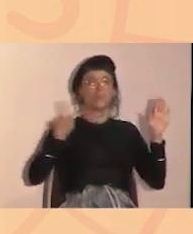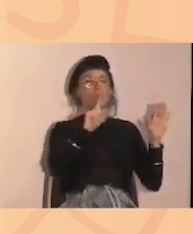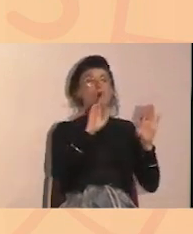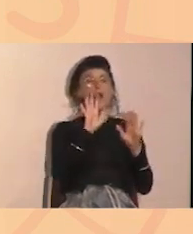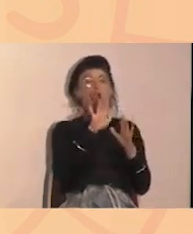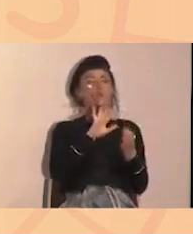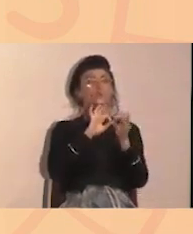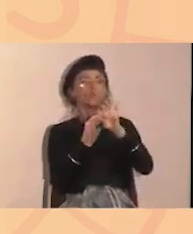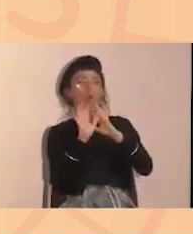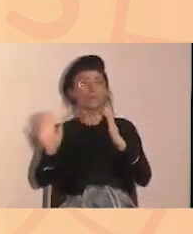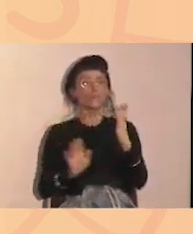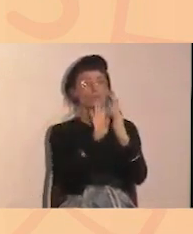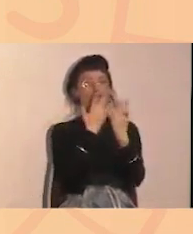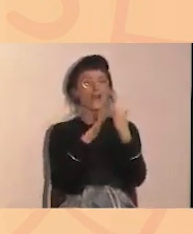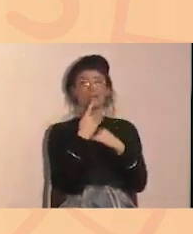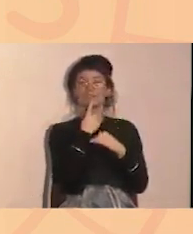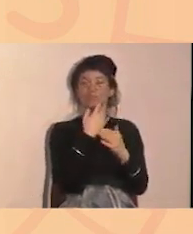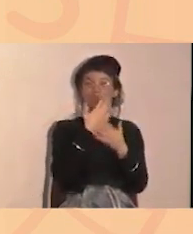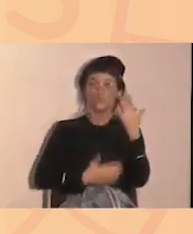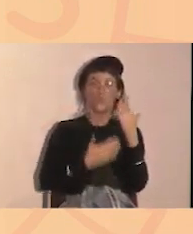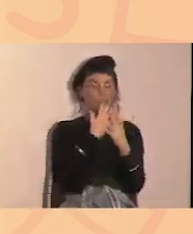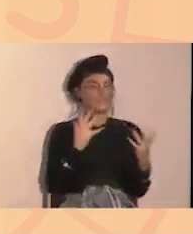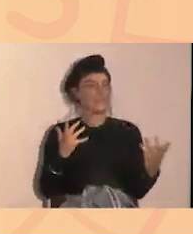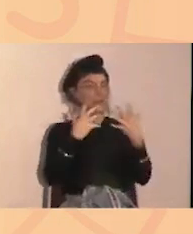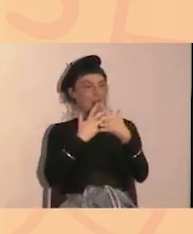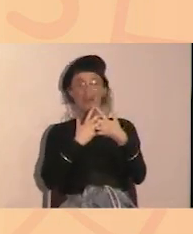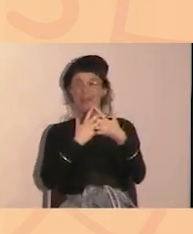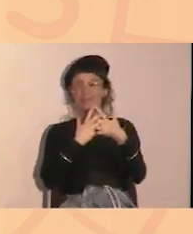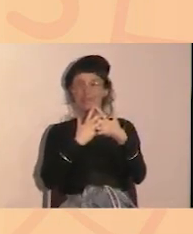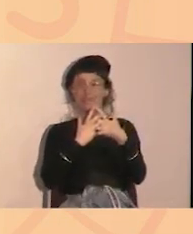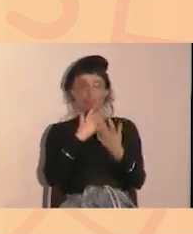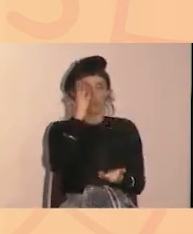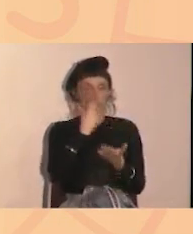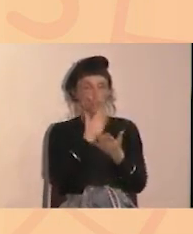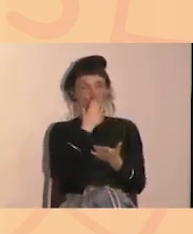told stories that were really true to a young yorga's voice.